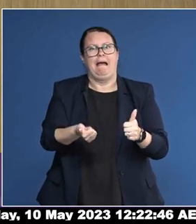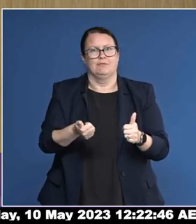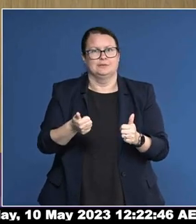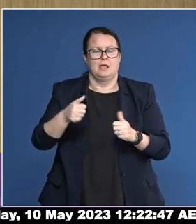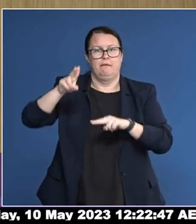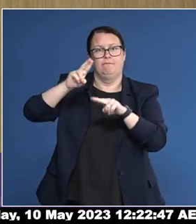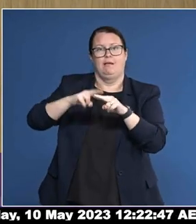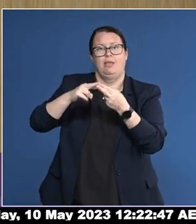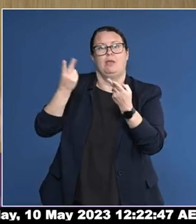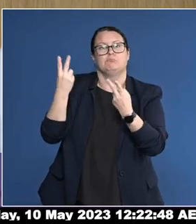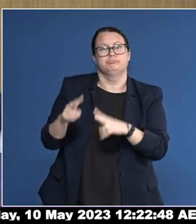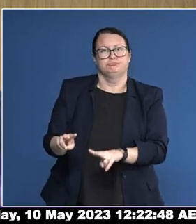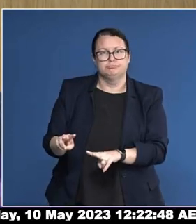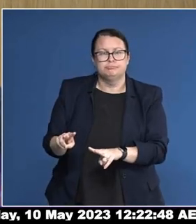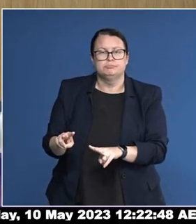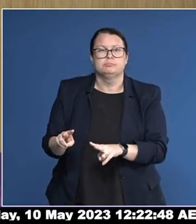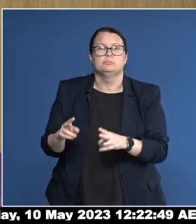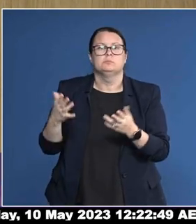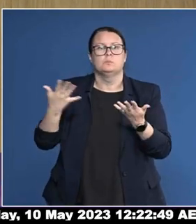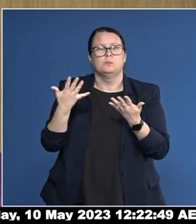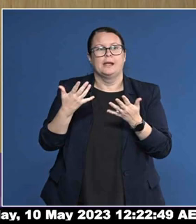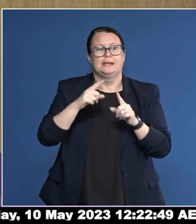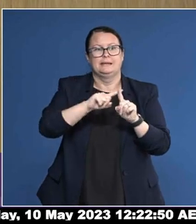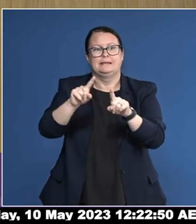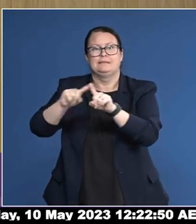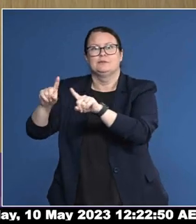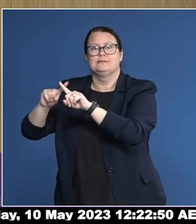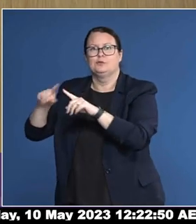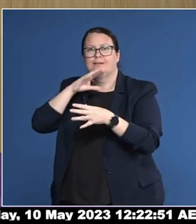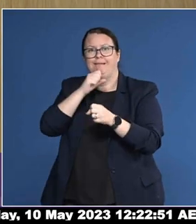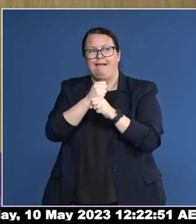where various agencies were reviewing what documents they had; is that right?